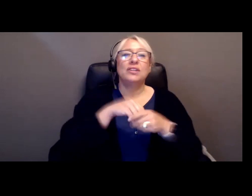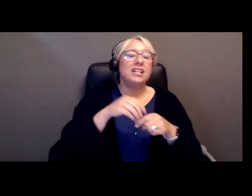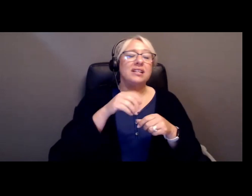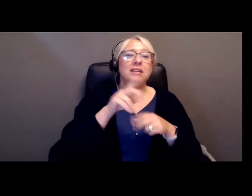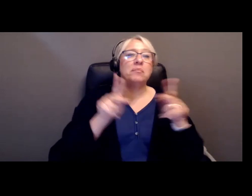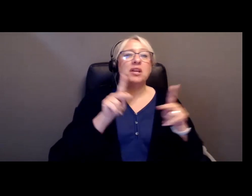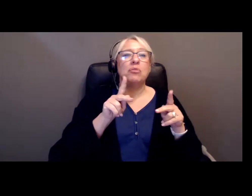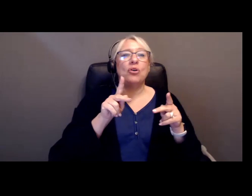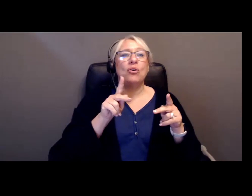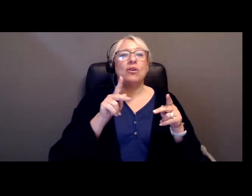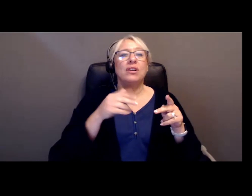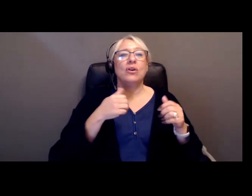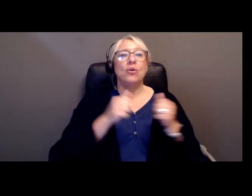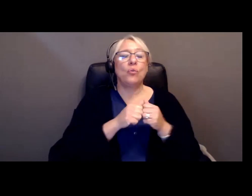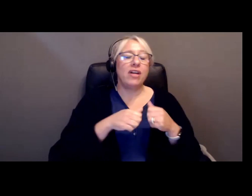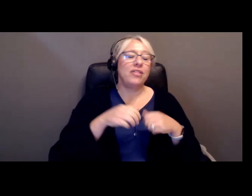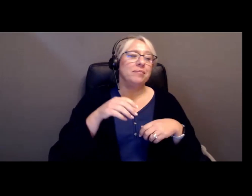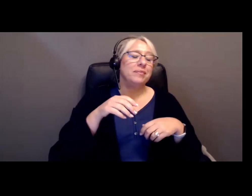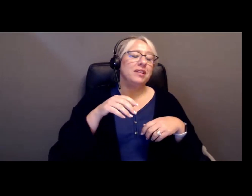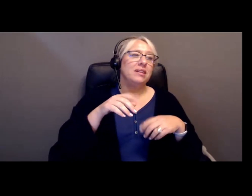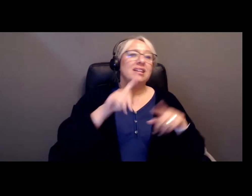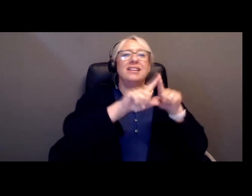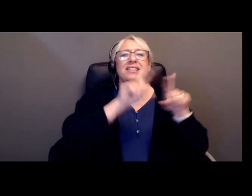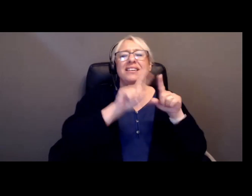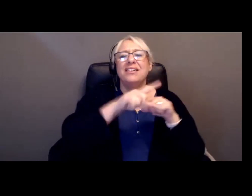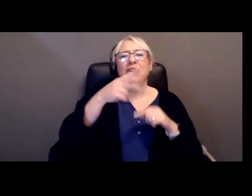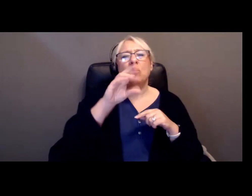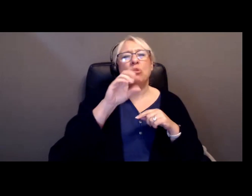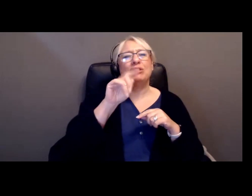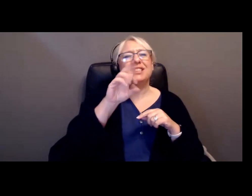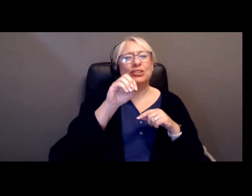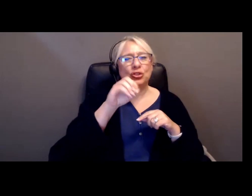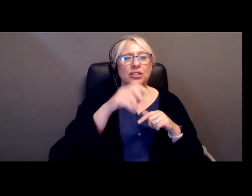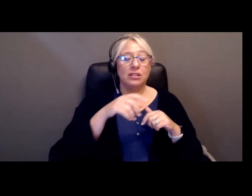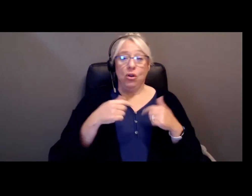treated with biomedical procedures. And my perspective with it, all we want is what genuinely